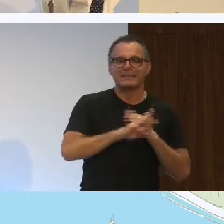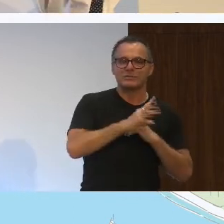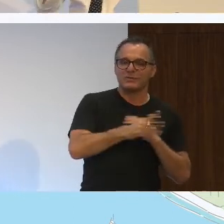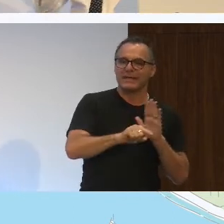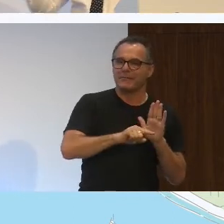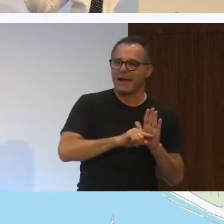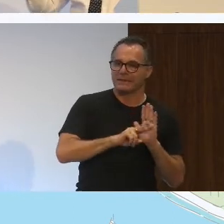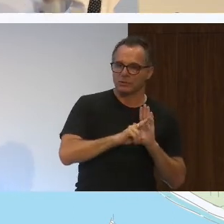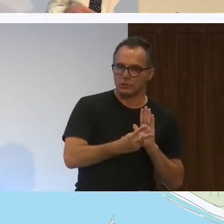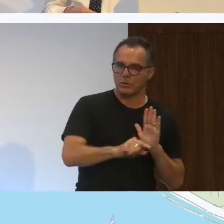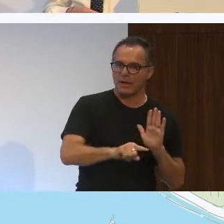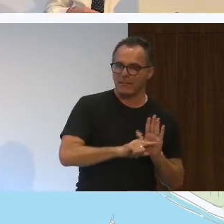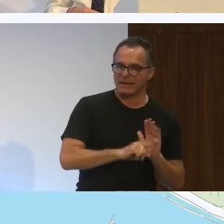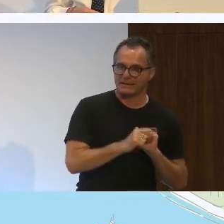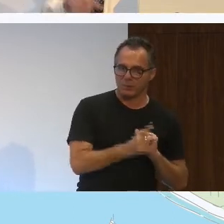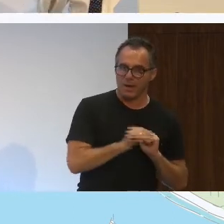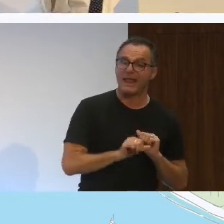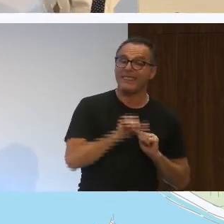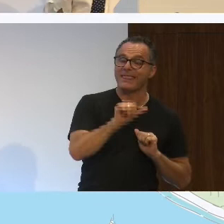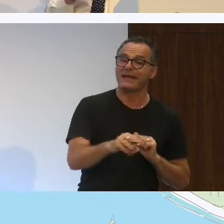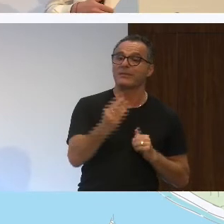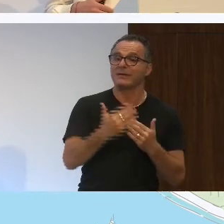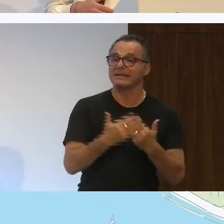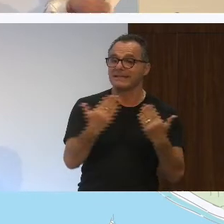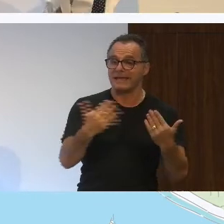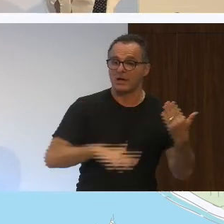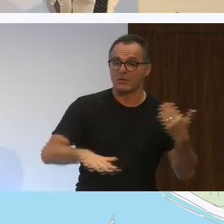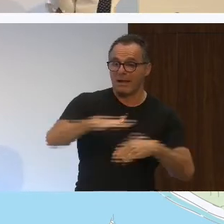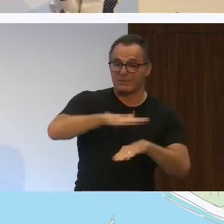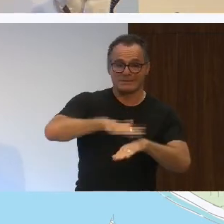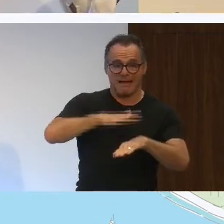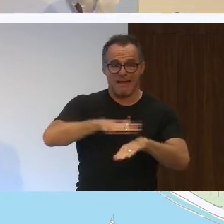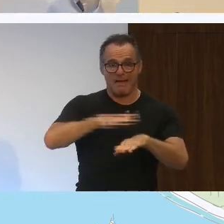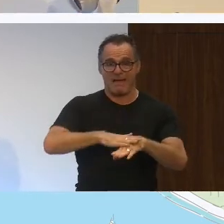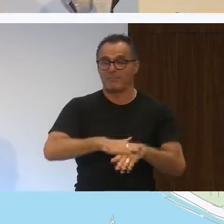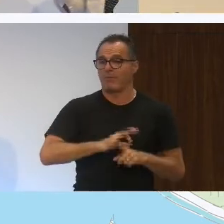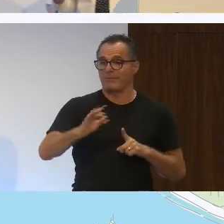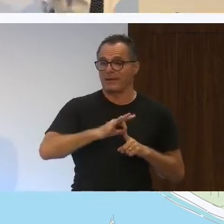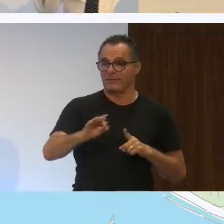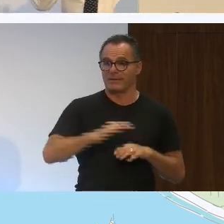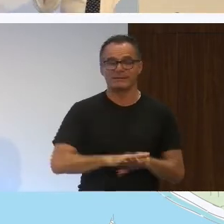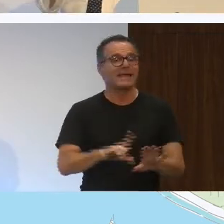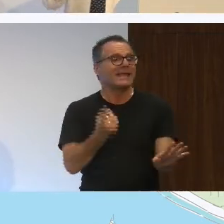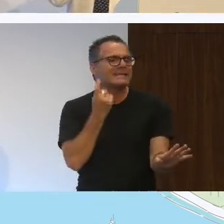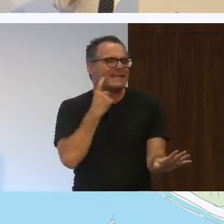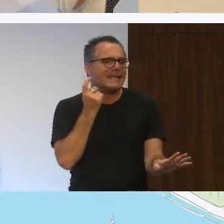and then a further three days around the time of menstruation, this is this is easier said than done. If you have a very regular cycle